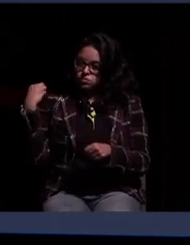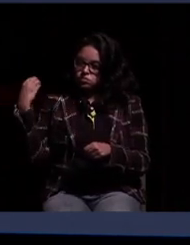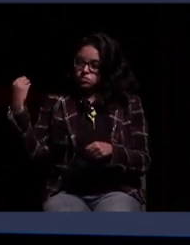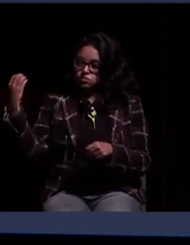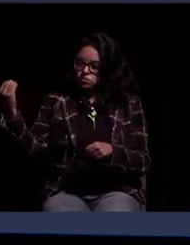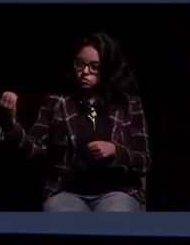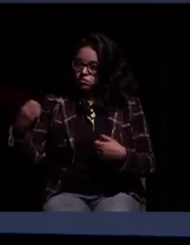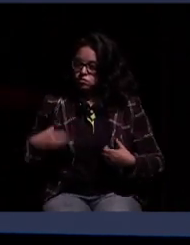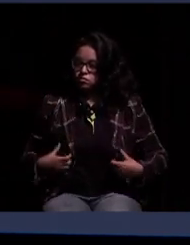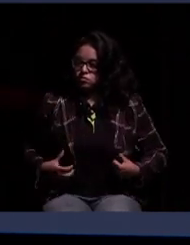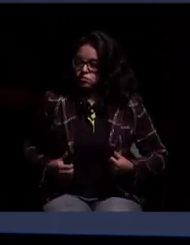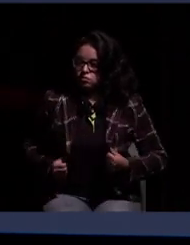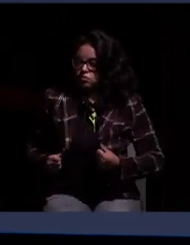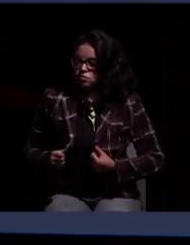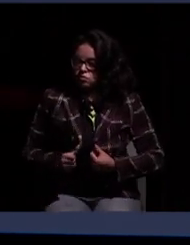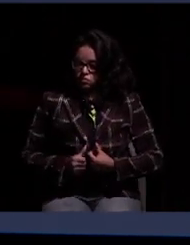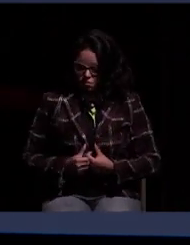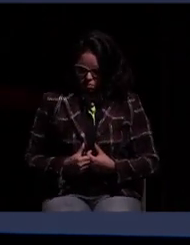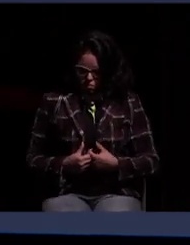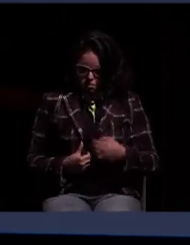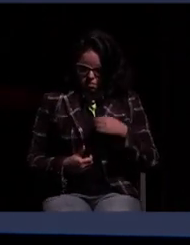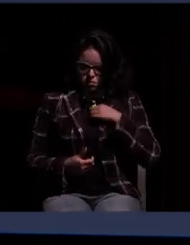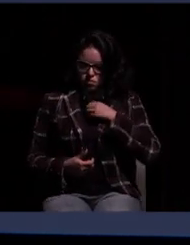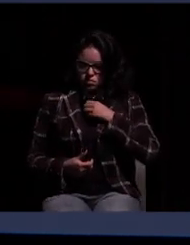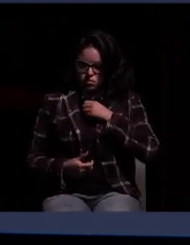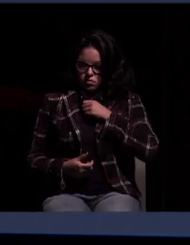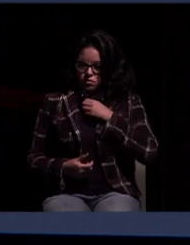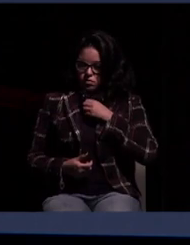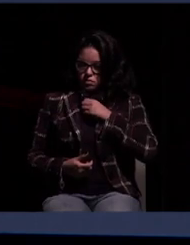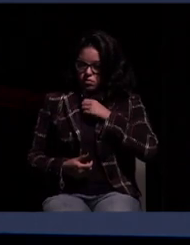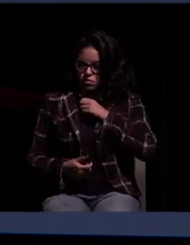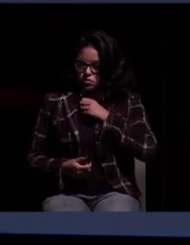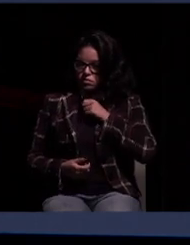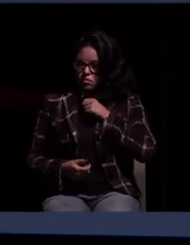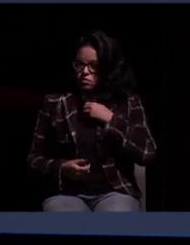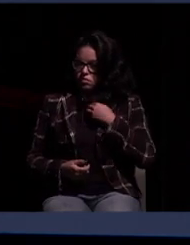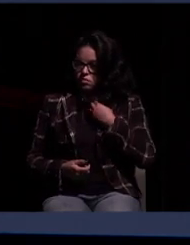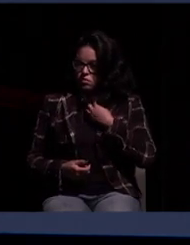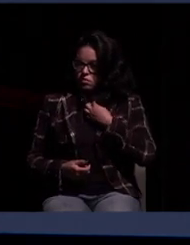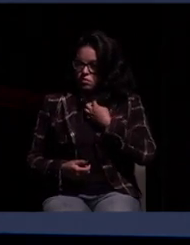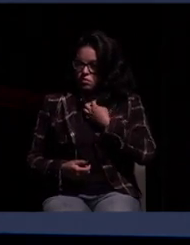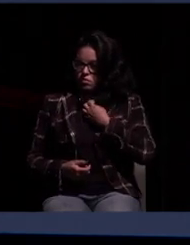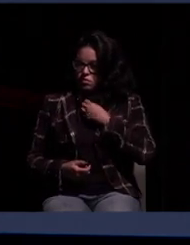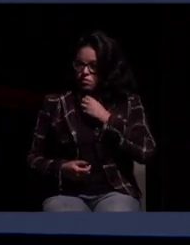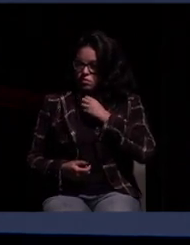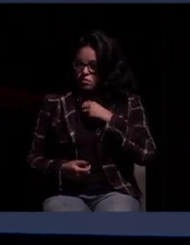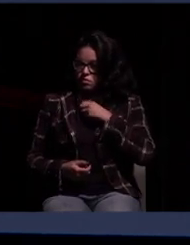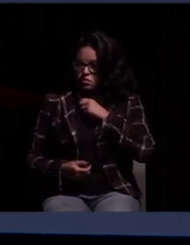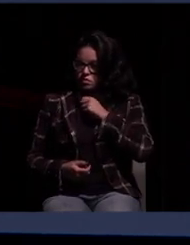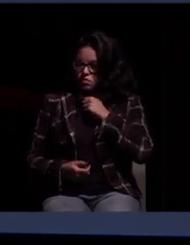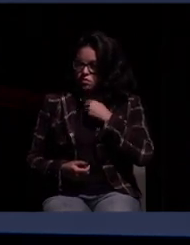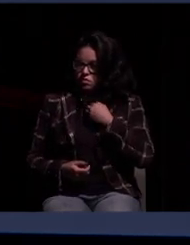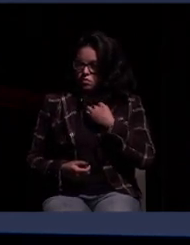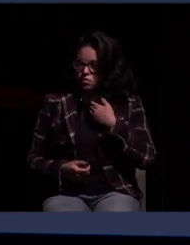They are travelers and especially those who focus